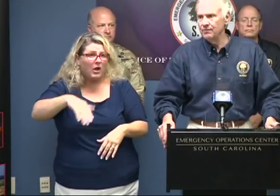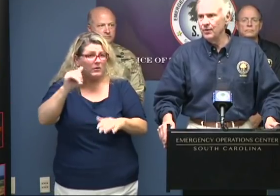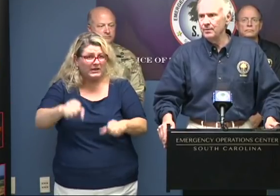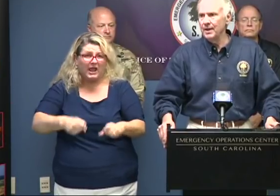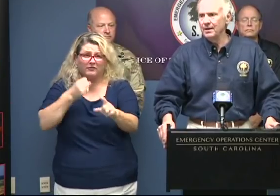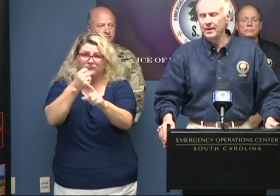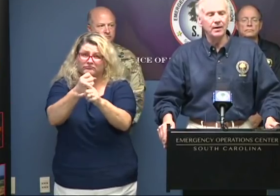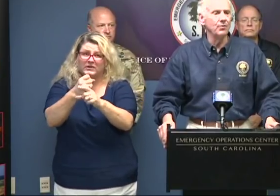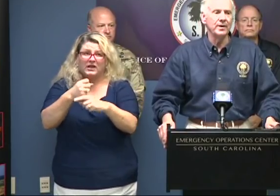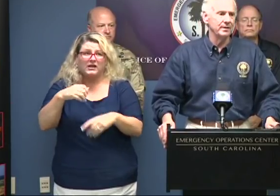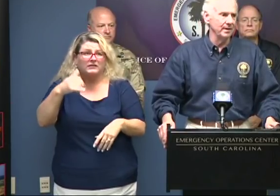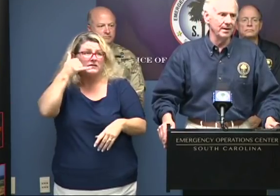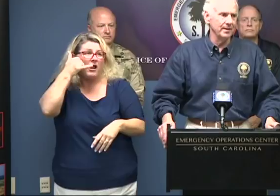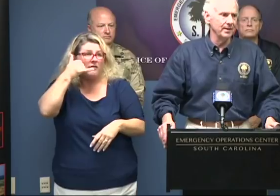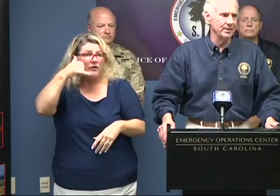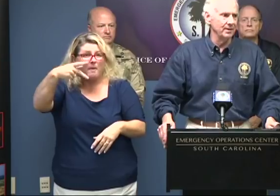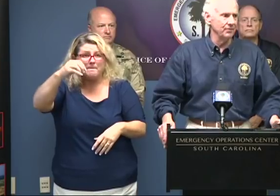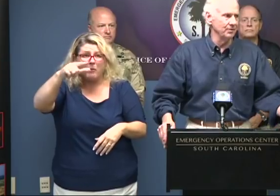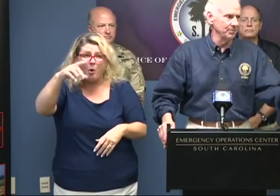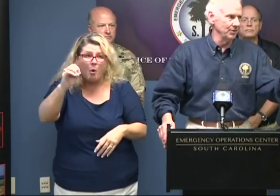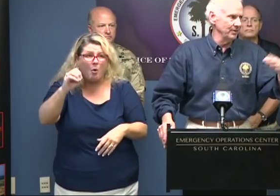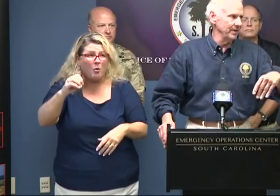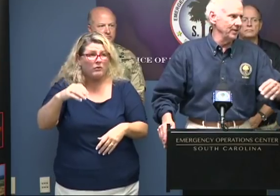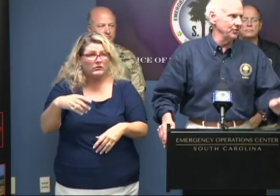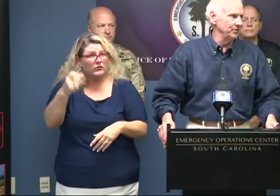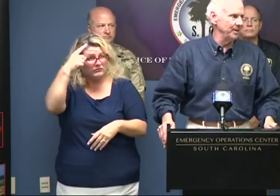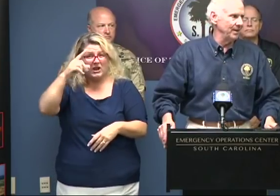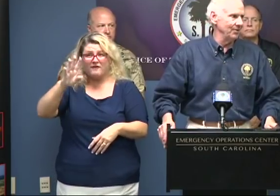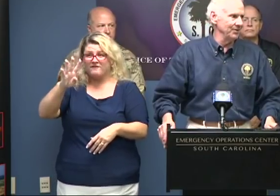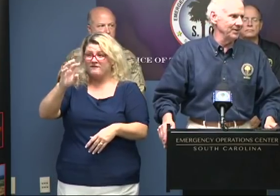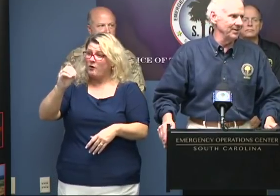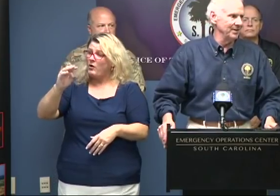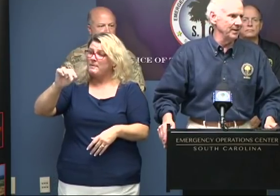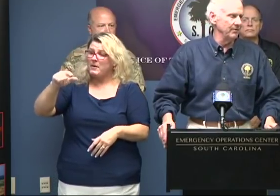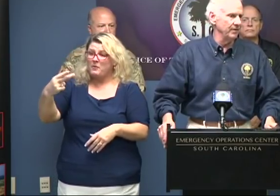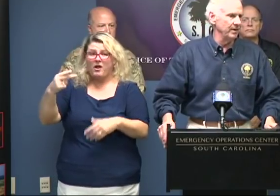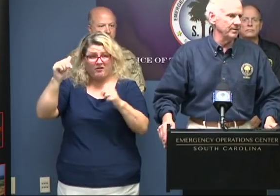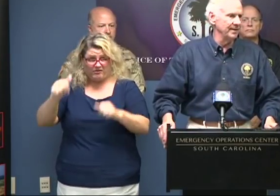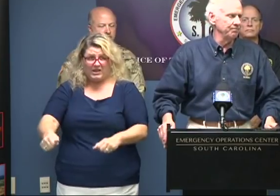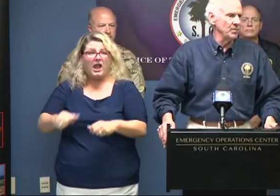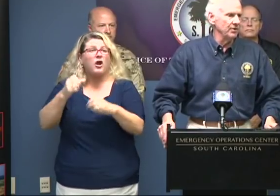A 40-mile-an-hour wind can knock down a telephone pole, and there goes your power until it can get fixed.